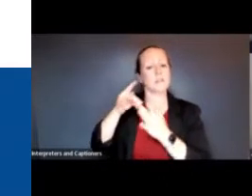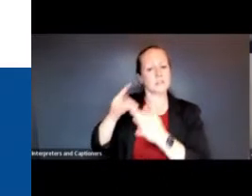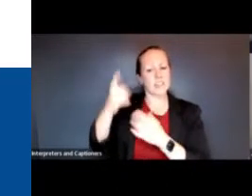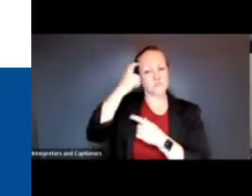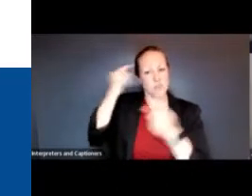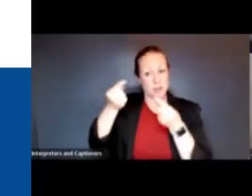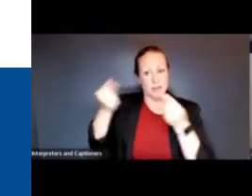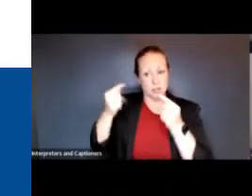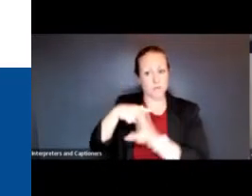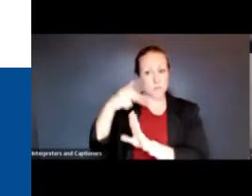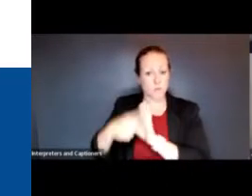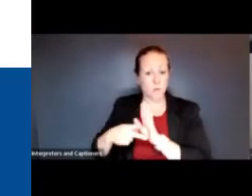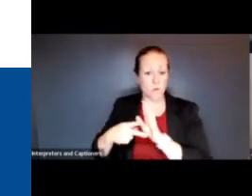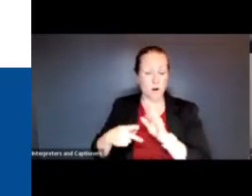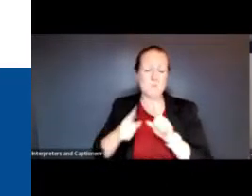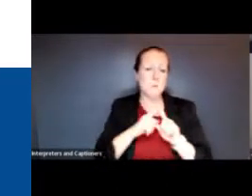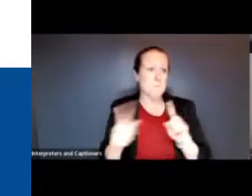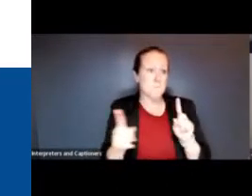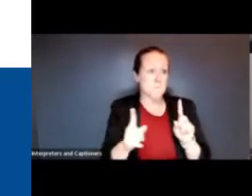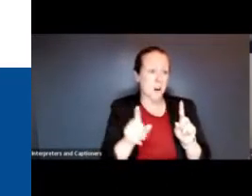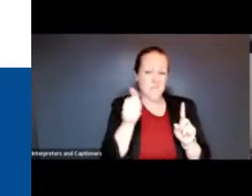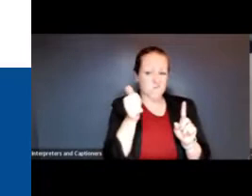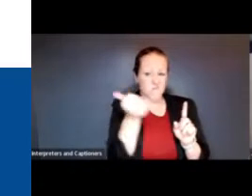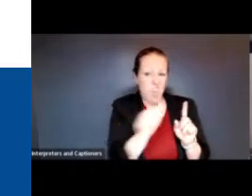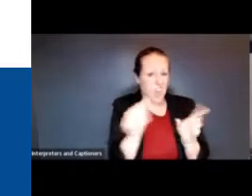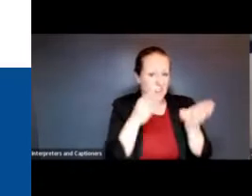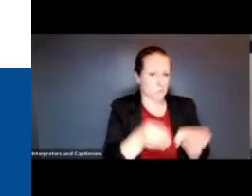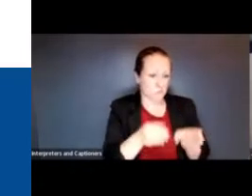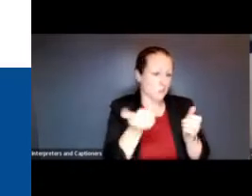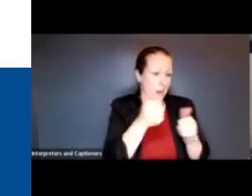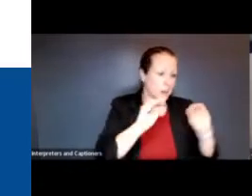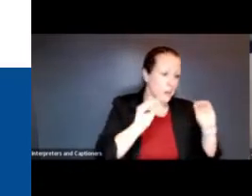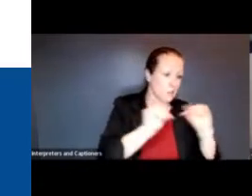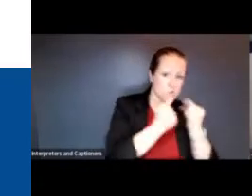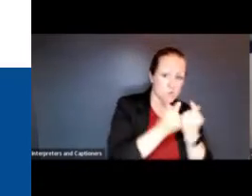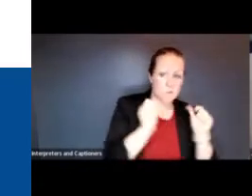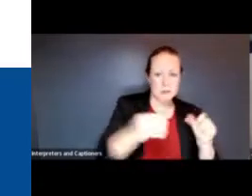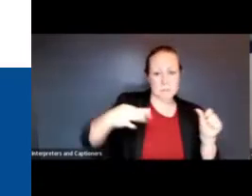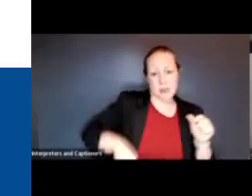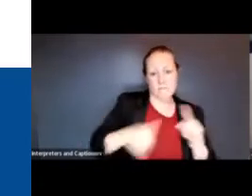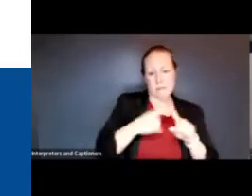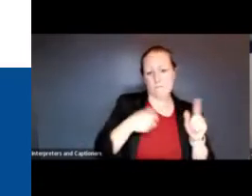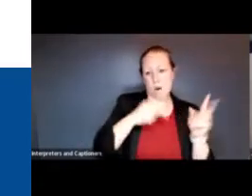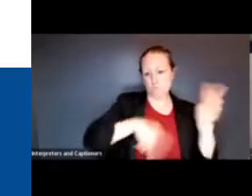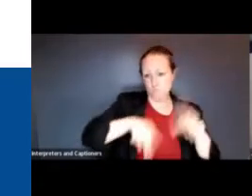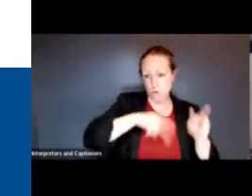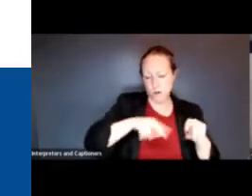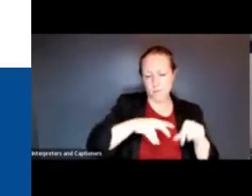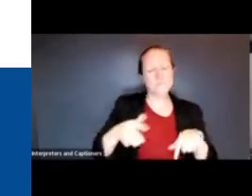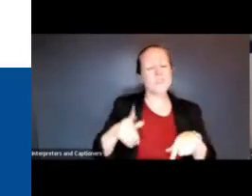really anybody can benefit from reviewing this guide. But we feel that the state government programs are in a unique